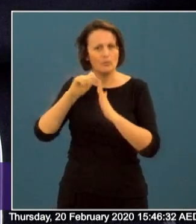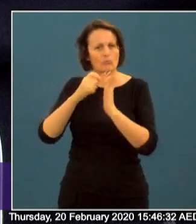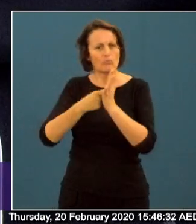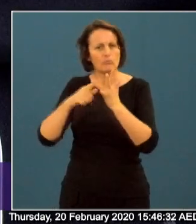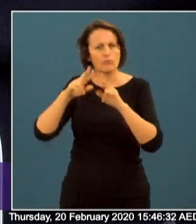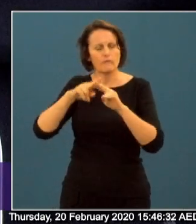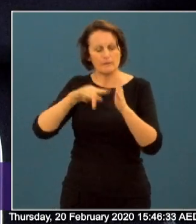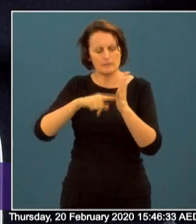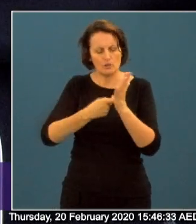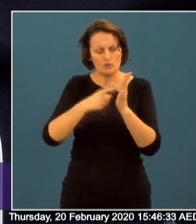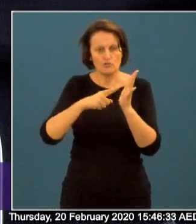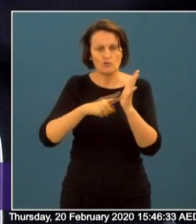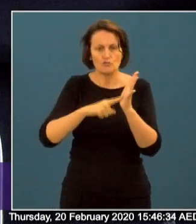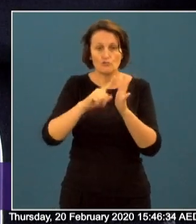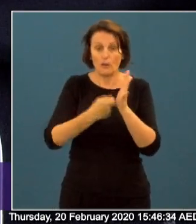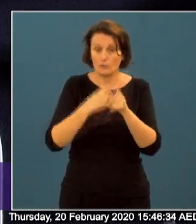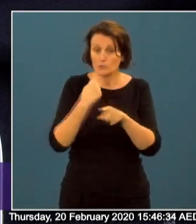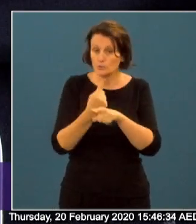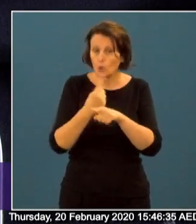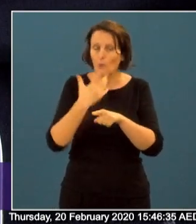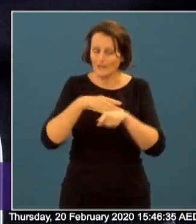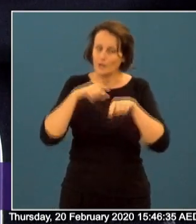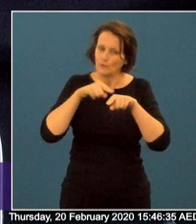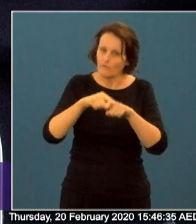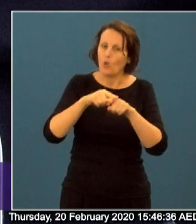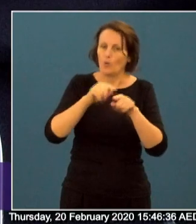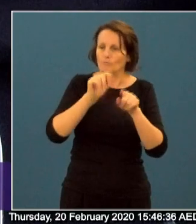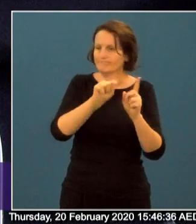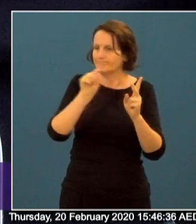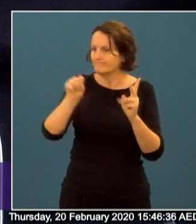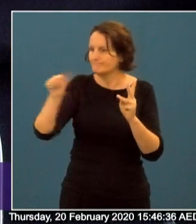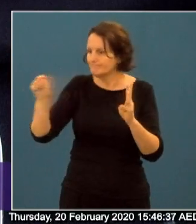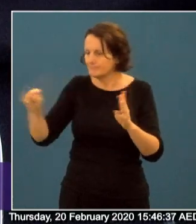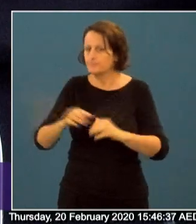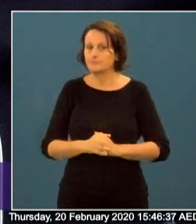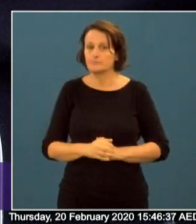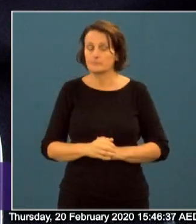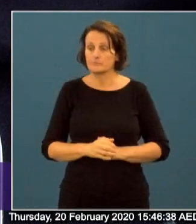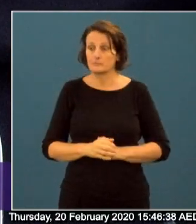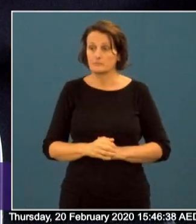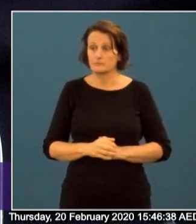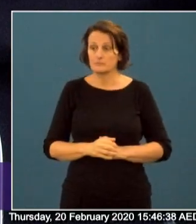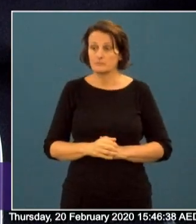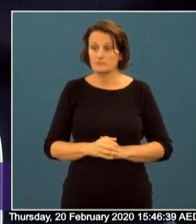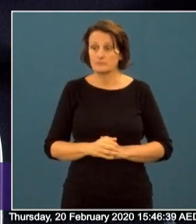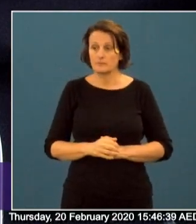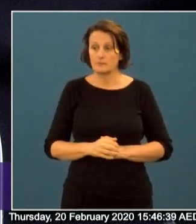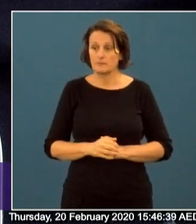And I think we need to effectively lever off those mechanisms and policies that already exist that don't effectively pick up the needs